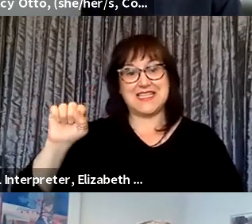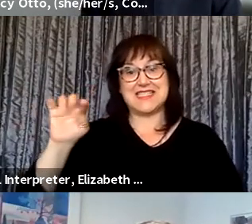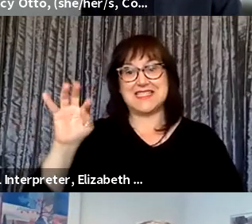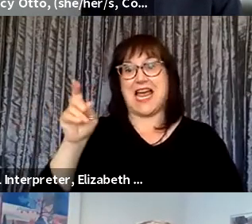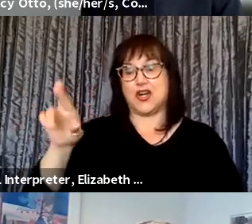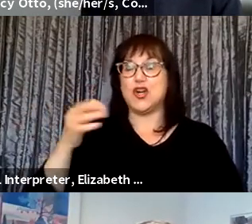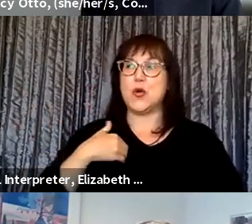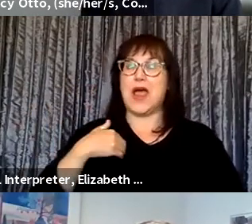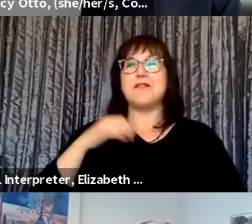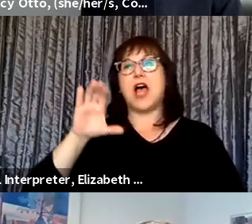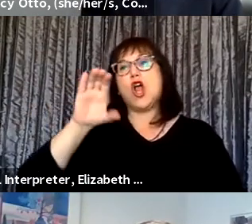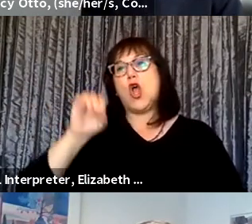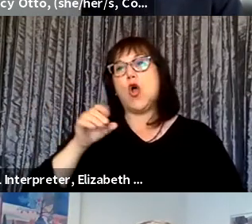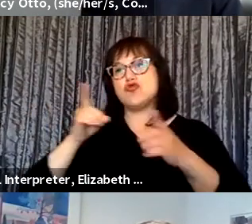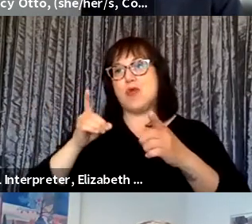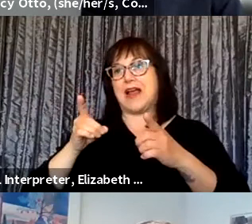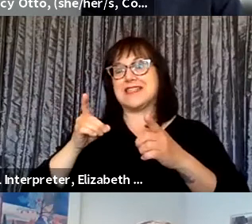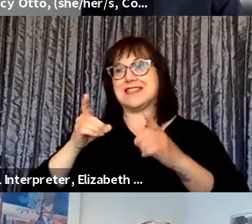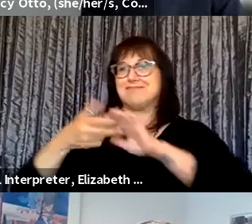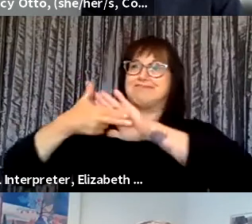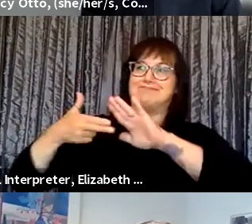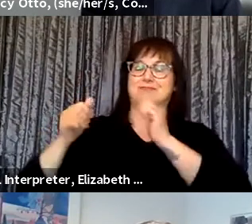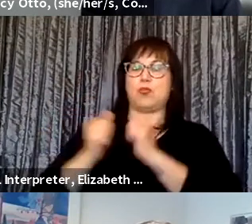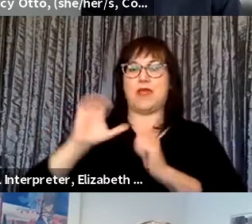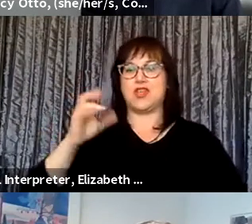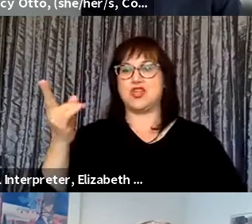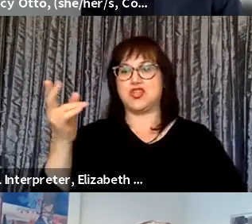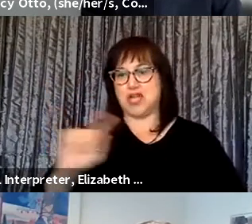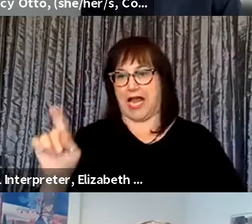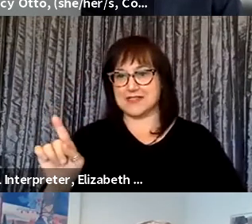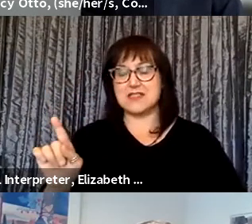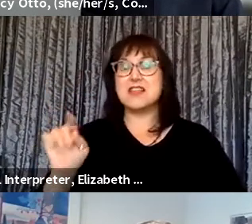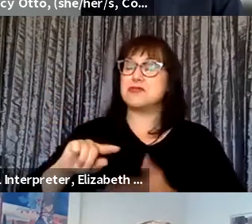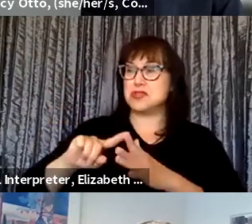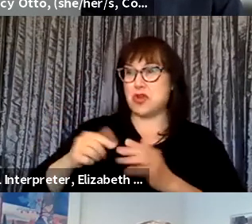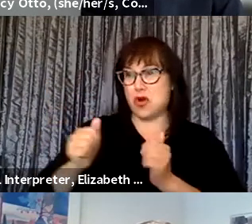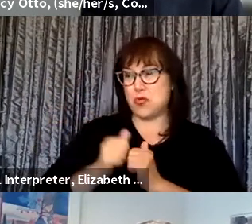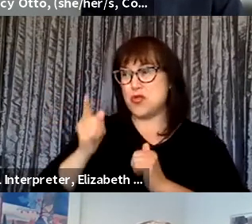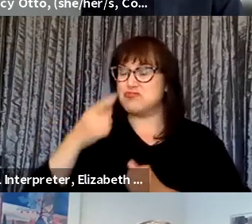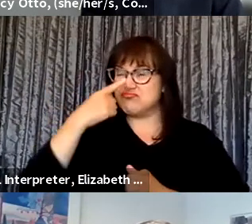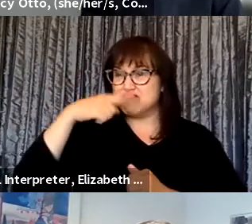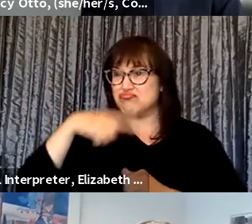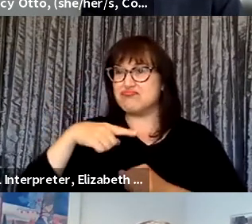and so I thought maybe we could start with you, and if you could talk a little bit about, you know,